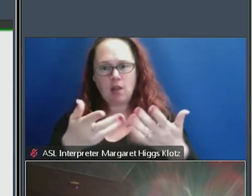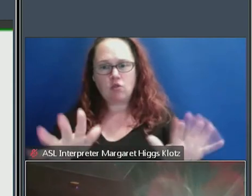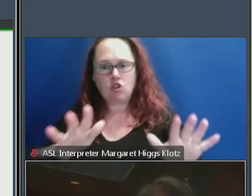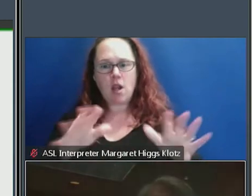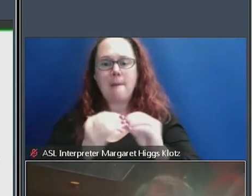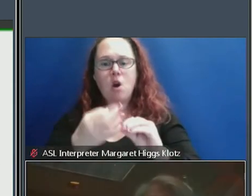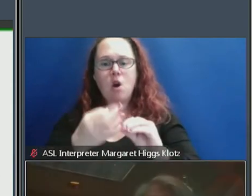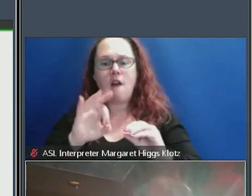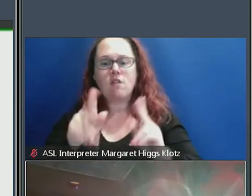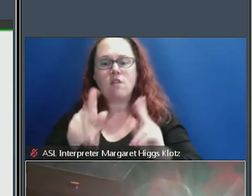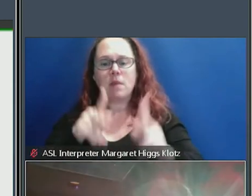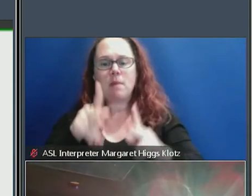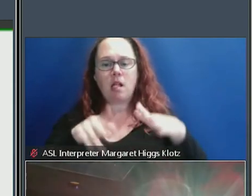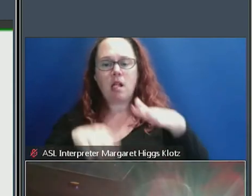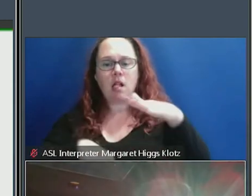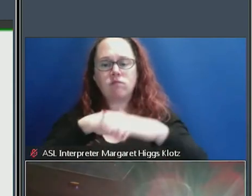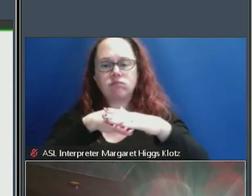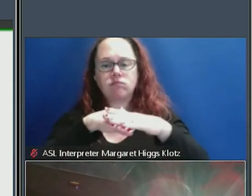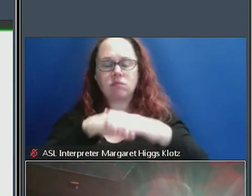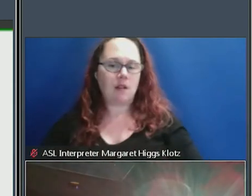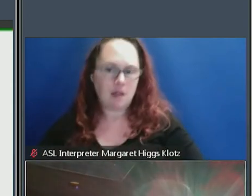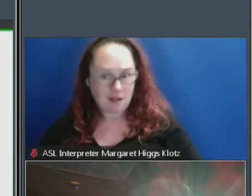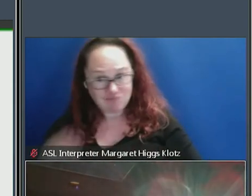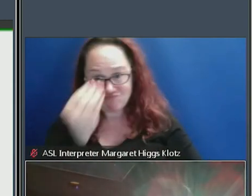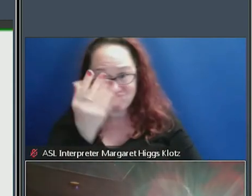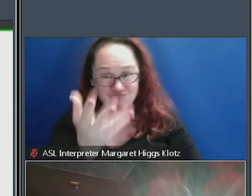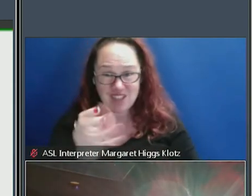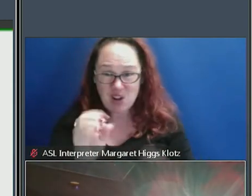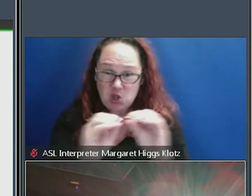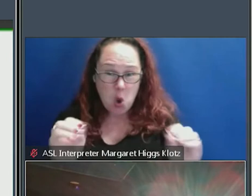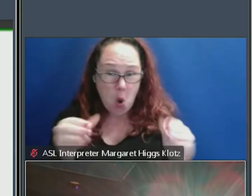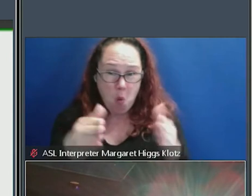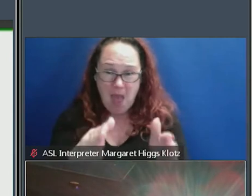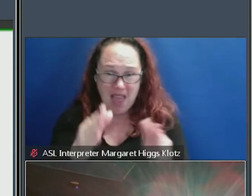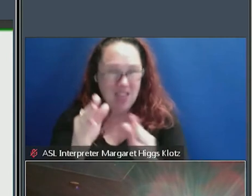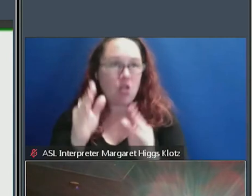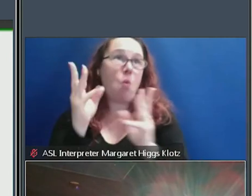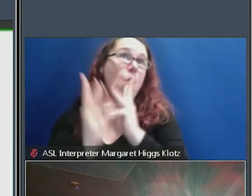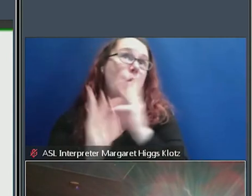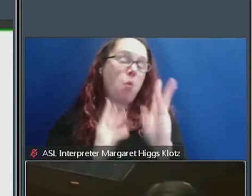There is no way in the world that staff should have reviewed this project administrator.